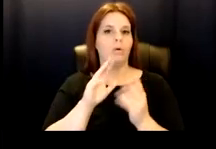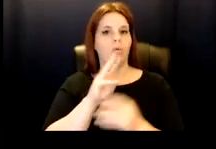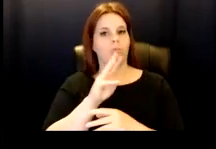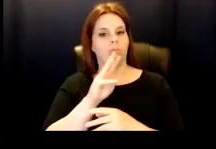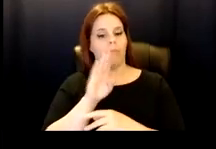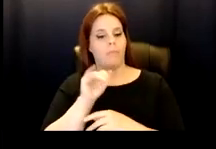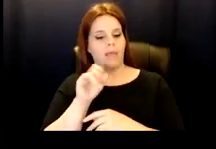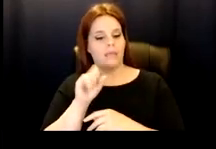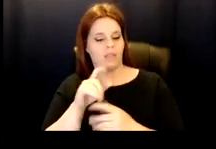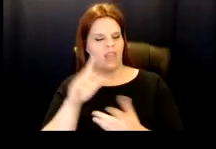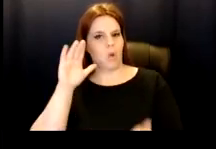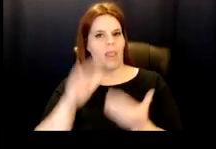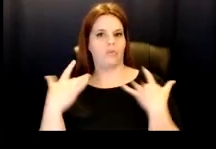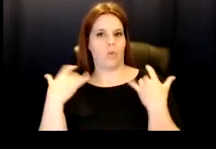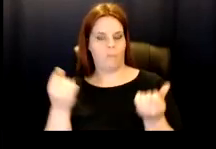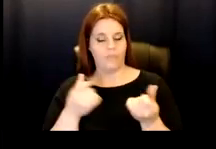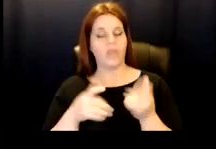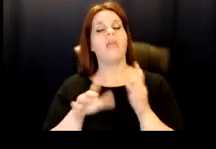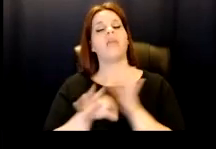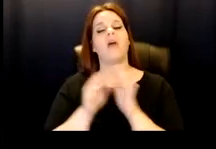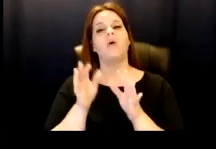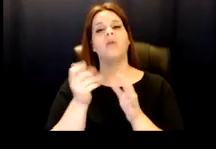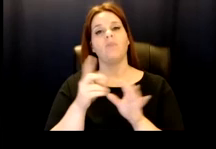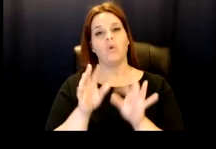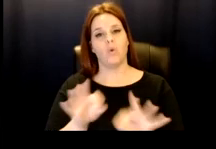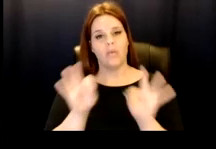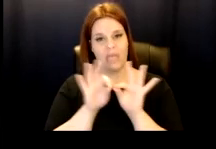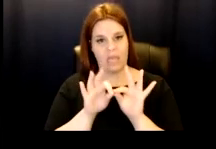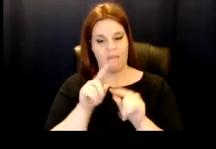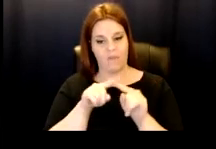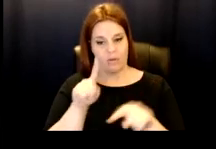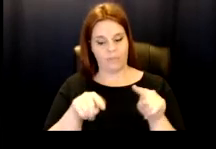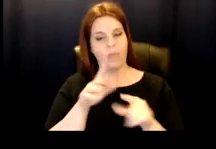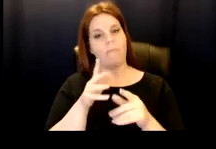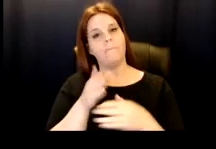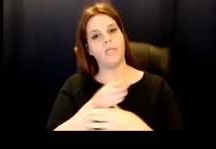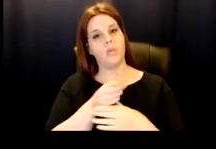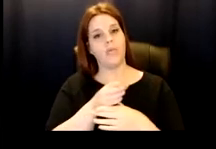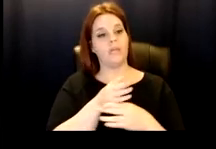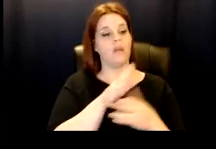and they did find a few key variations between urban and rural institutions. More relevant